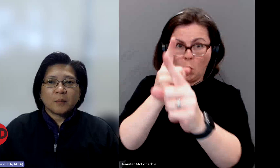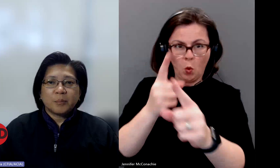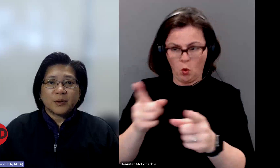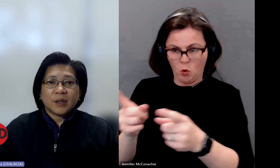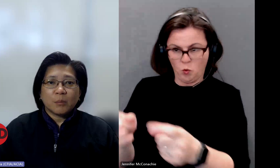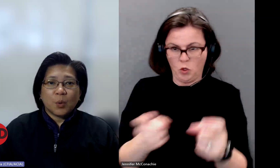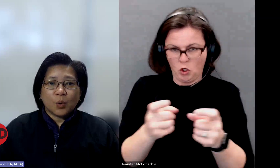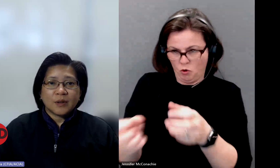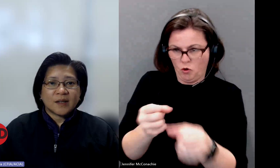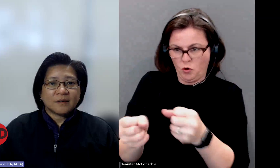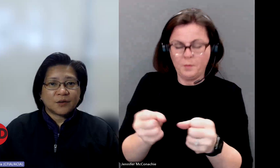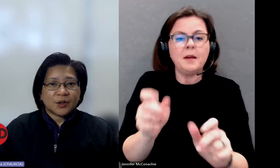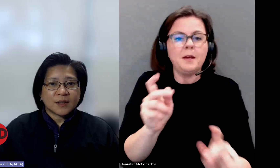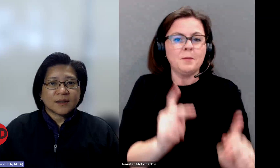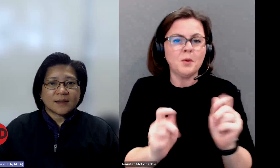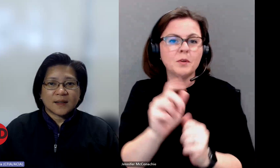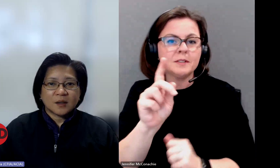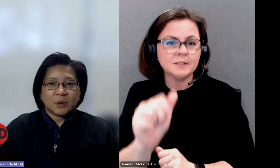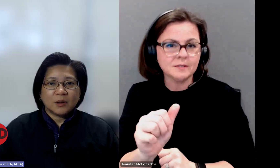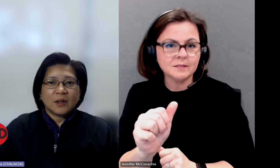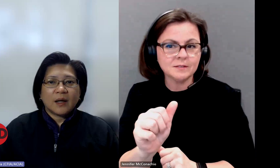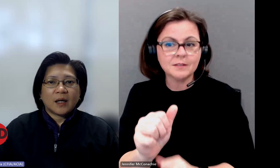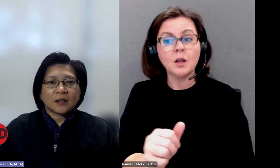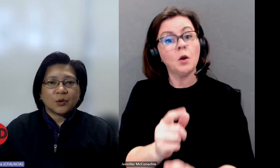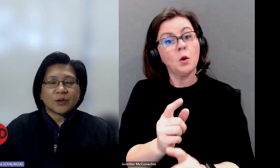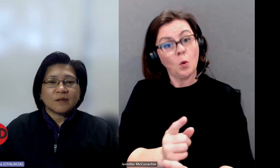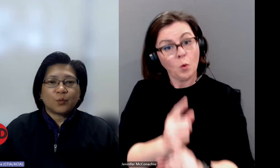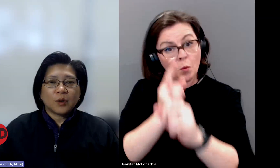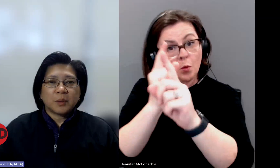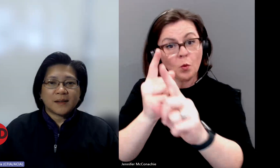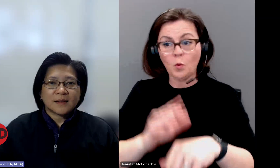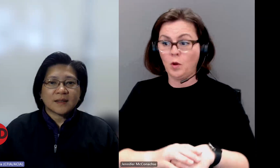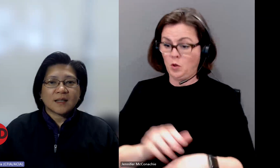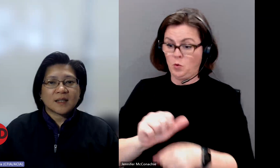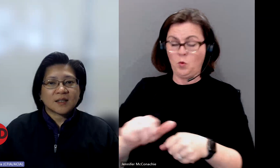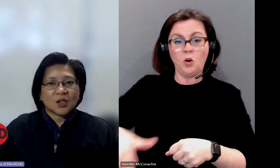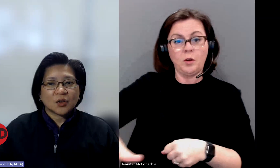processes for persons with disabilities. Building more diverse,